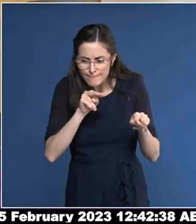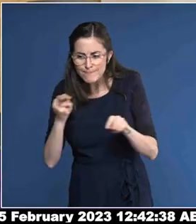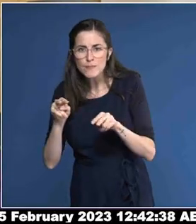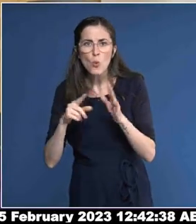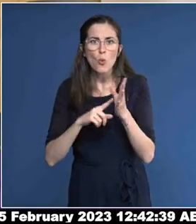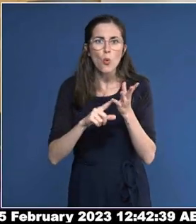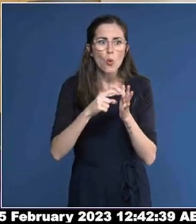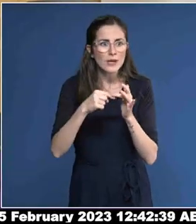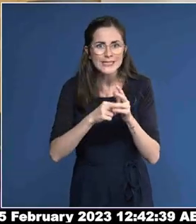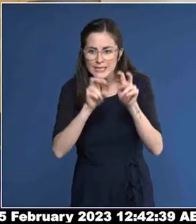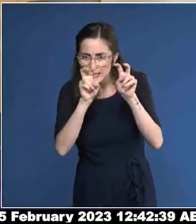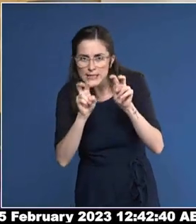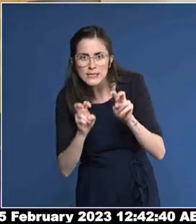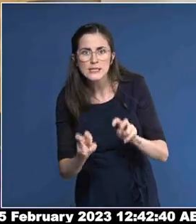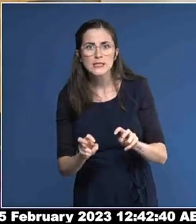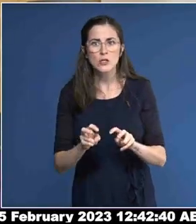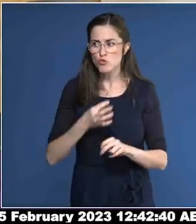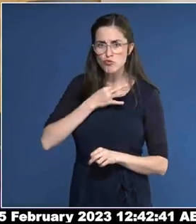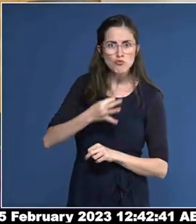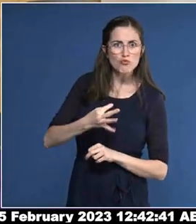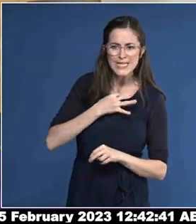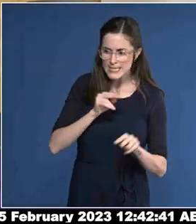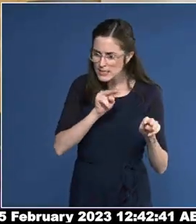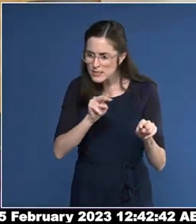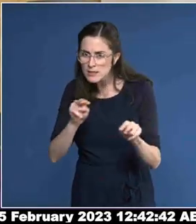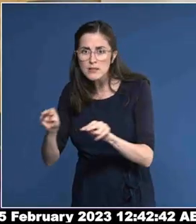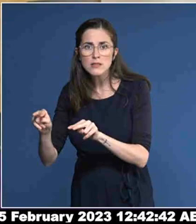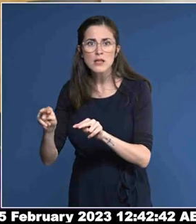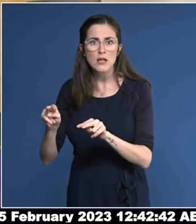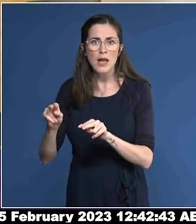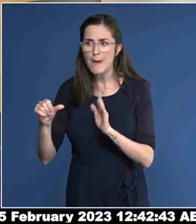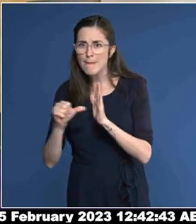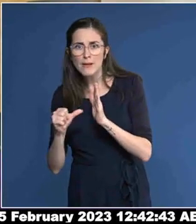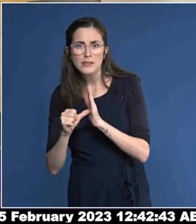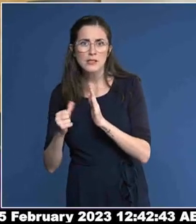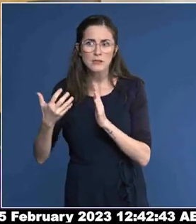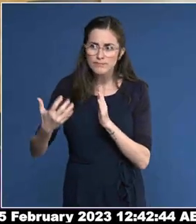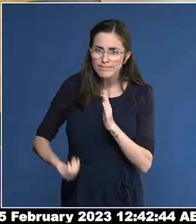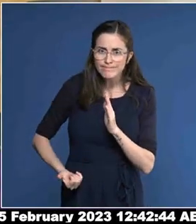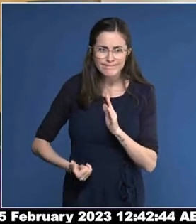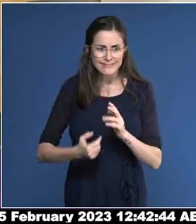remuneration issues and then a broader sort of safety risk issues?